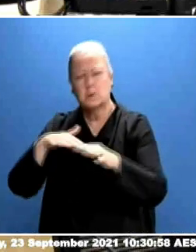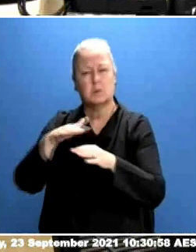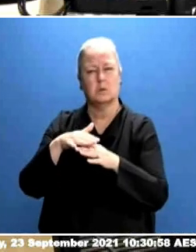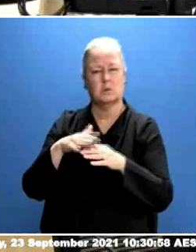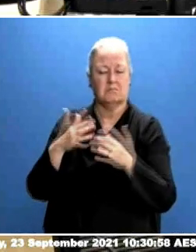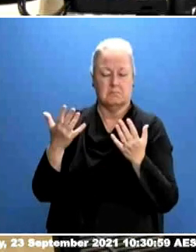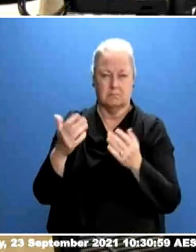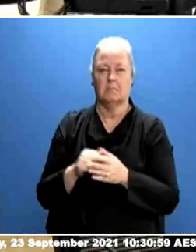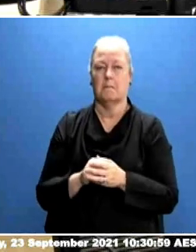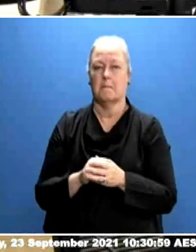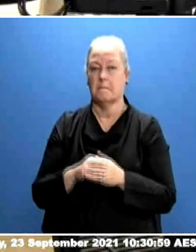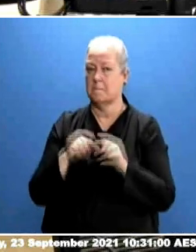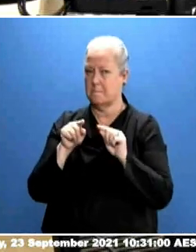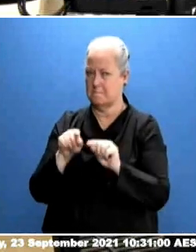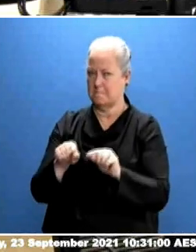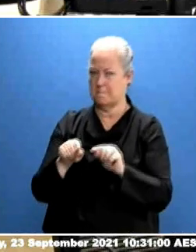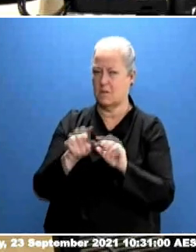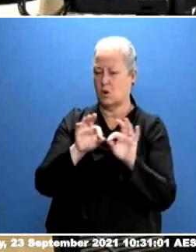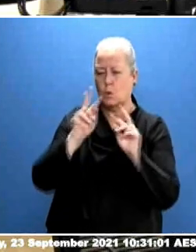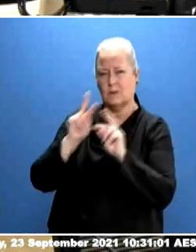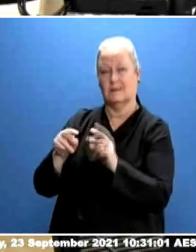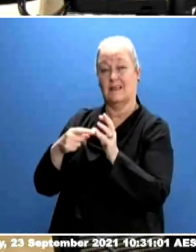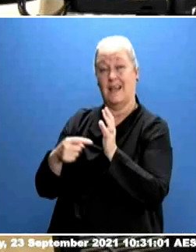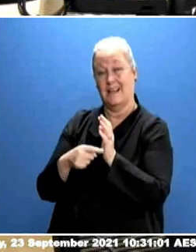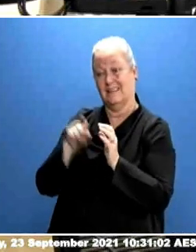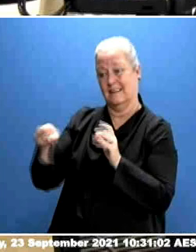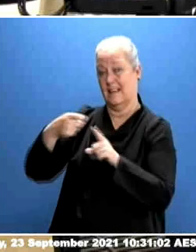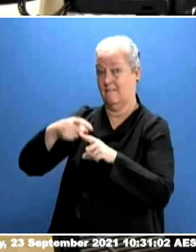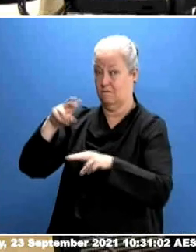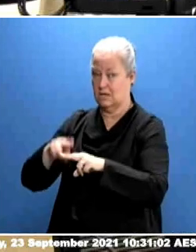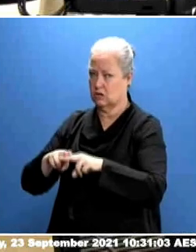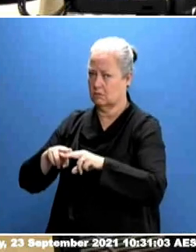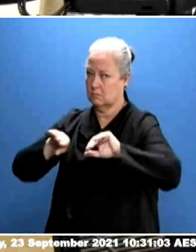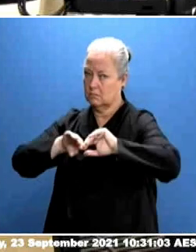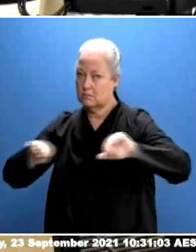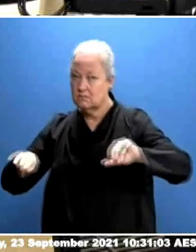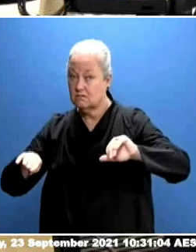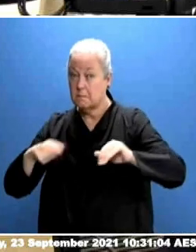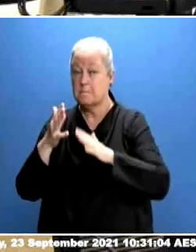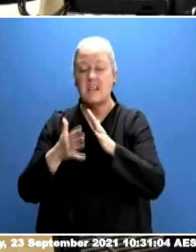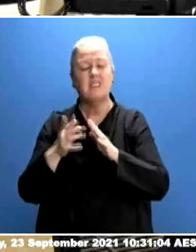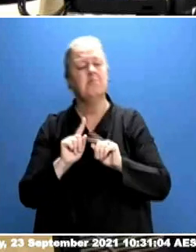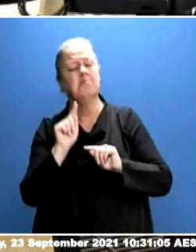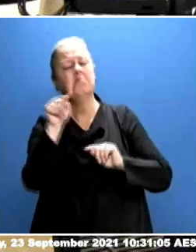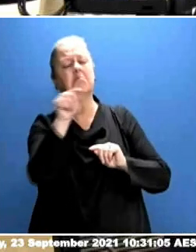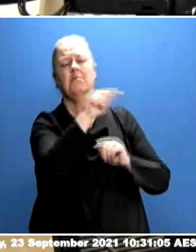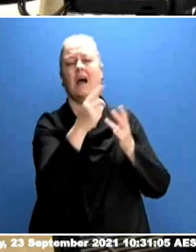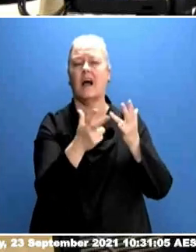as such in Kath French; that would need to happen outside or through other service providers and professionals?